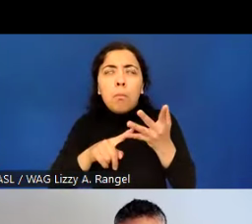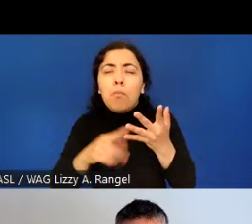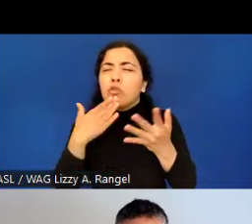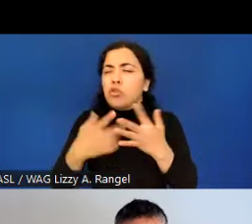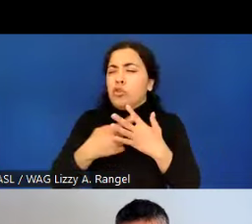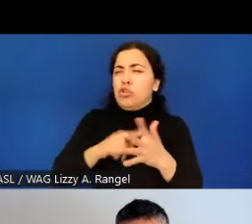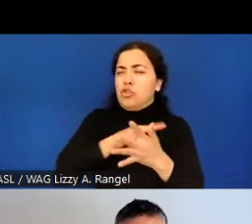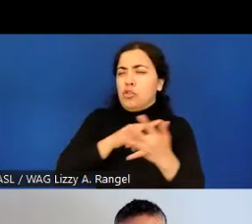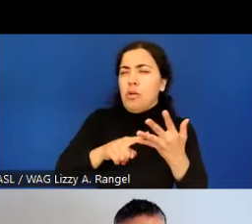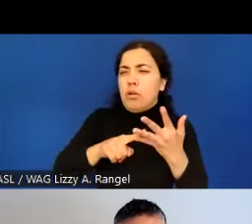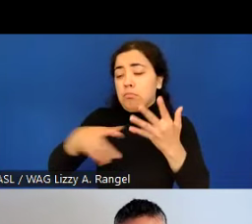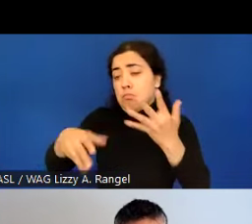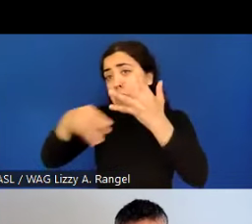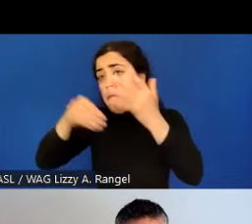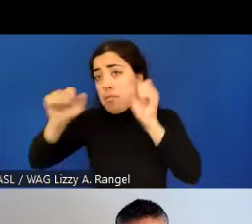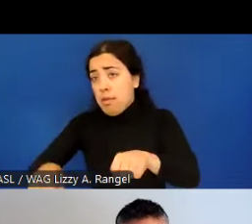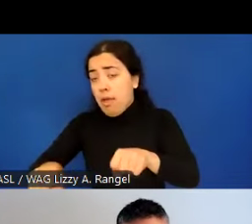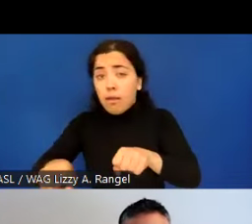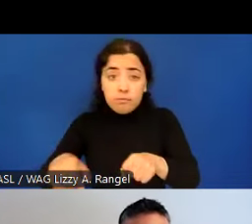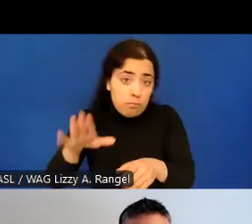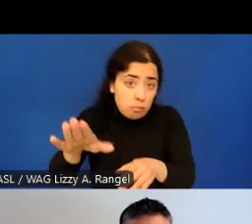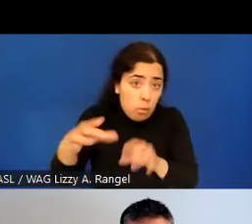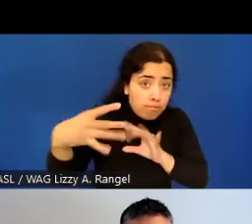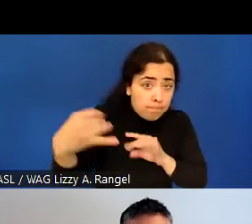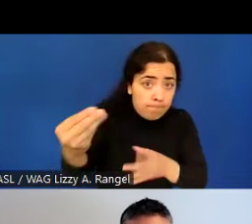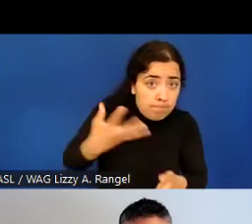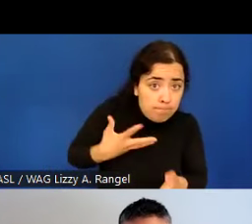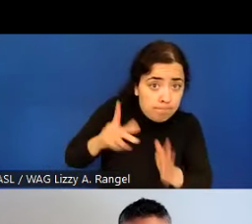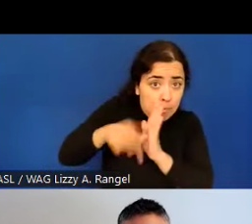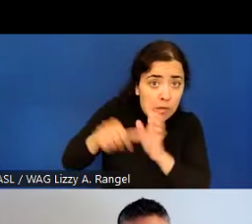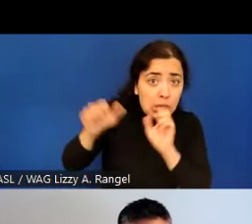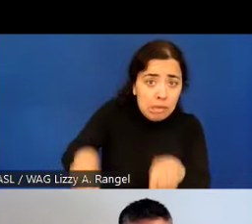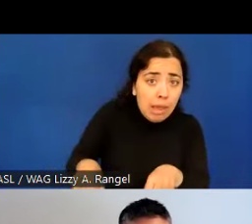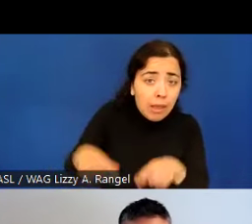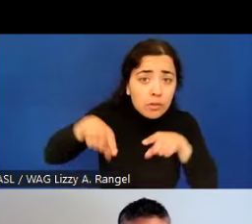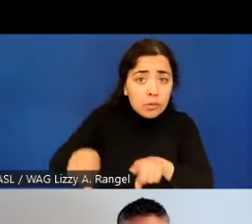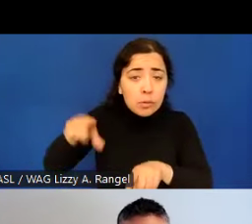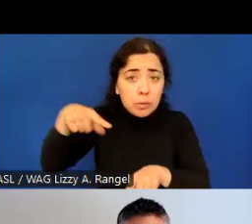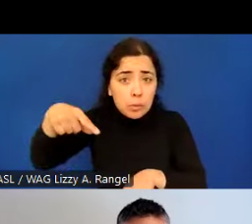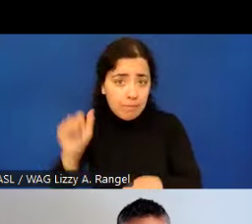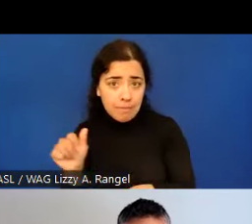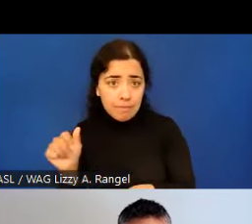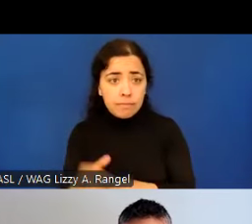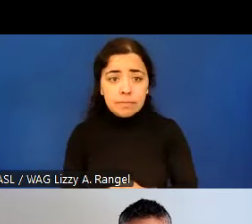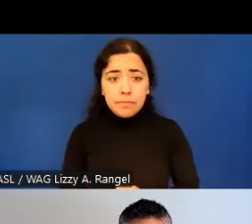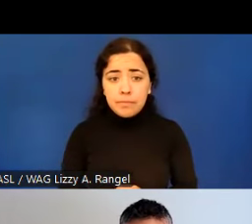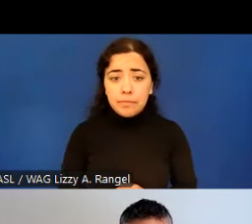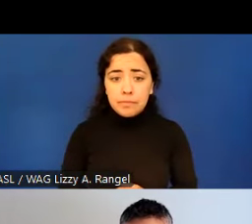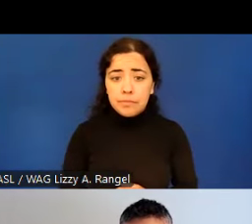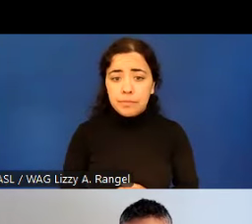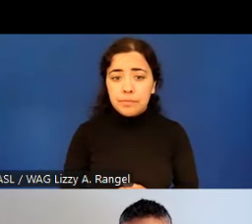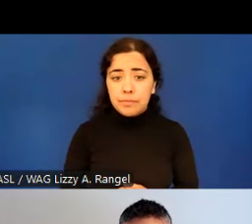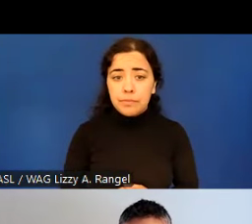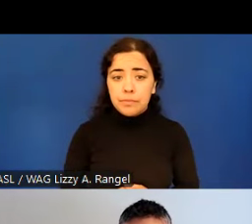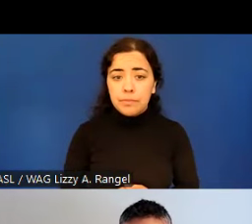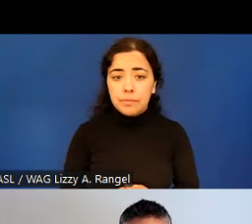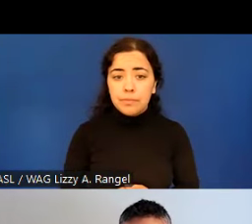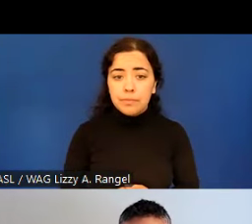I would also love to hear your perspectives later on during the Q&A portion of this webinar.